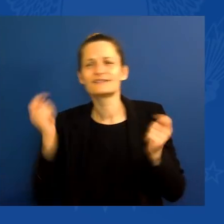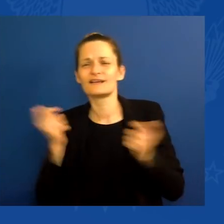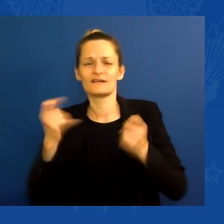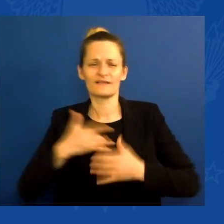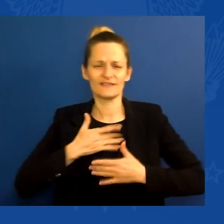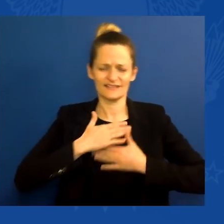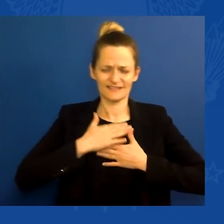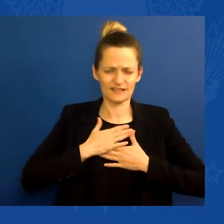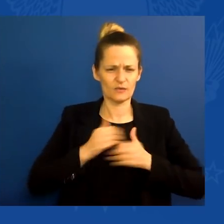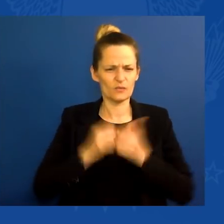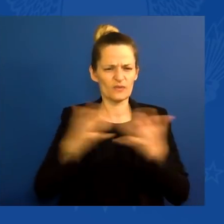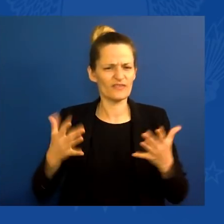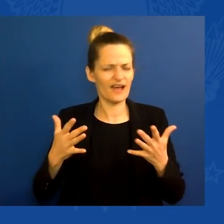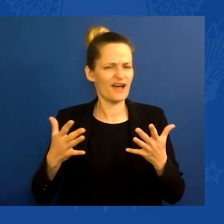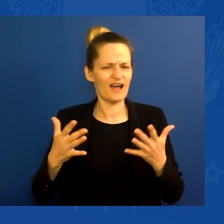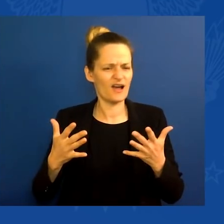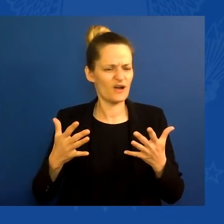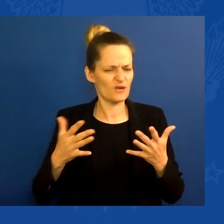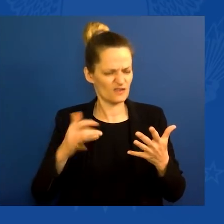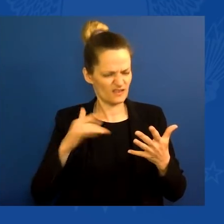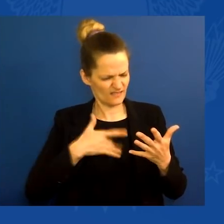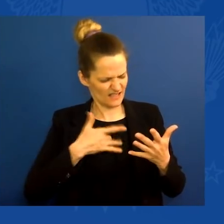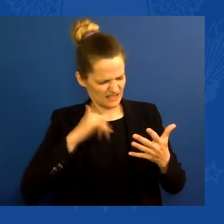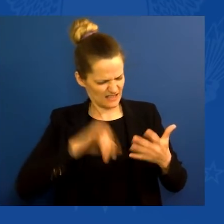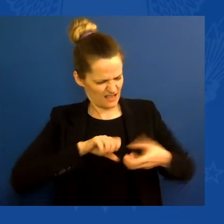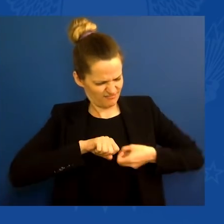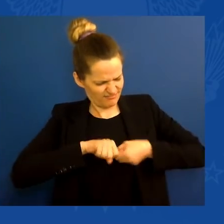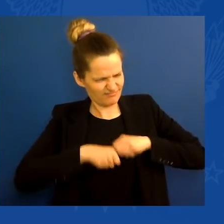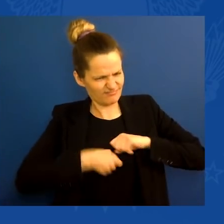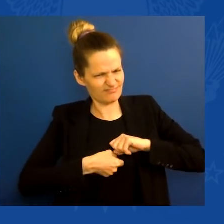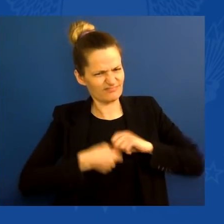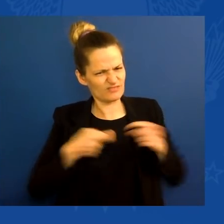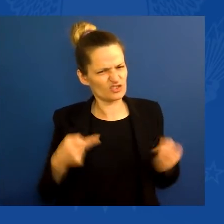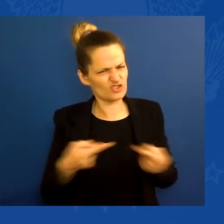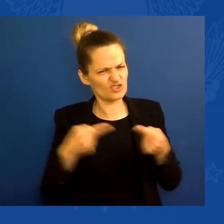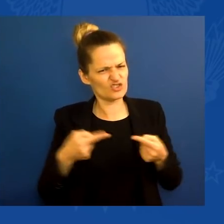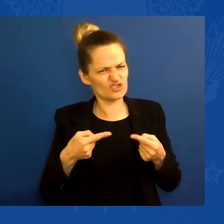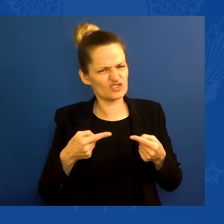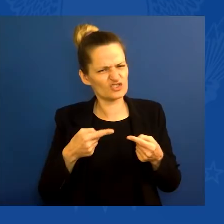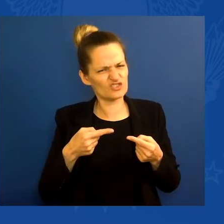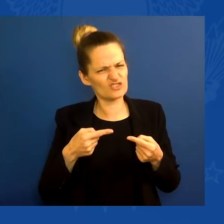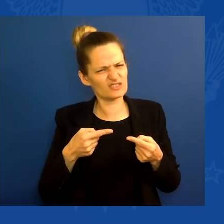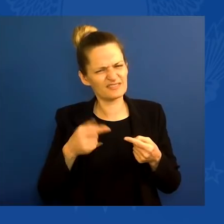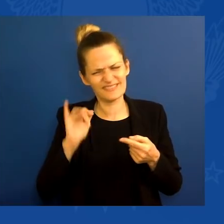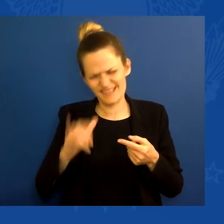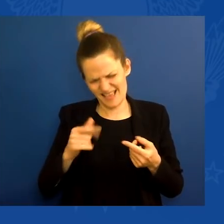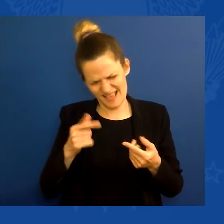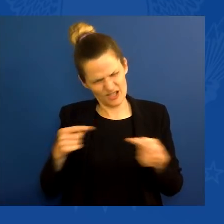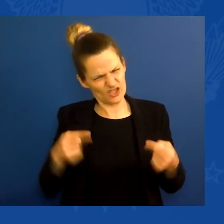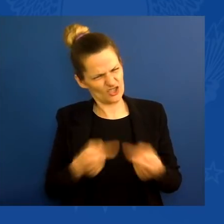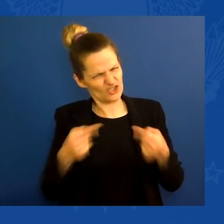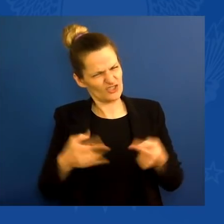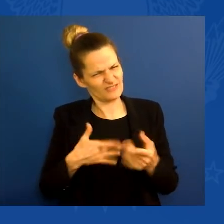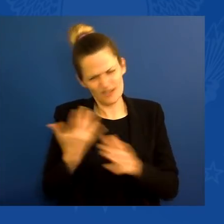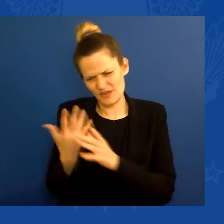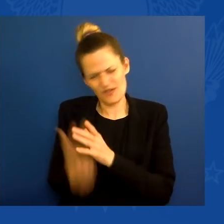you who have lost someone feel as well. Being here today and hearing the name of your husband,